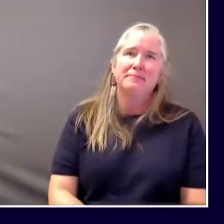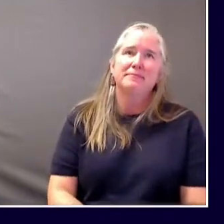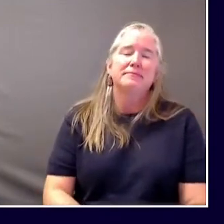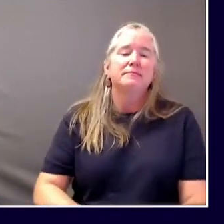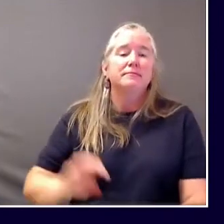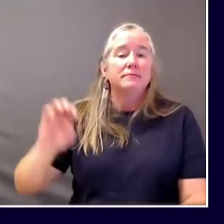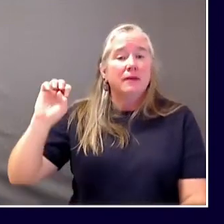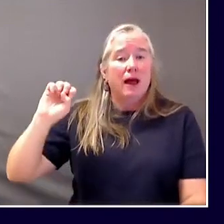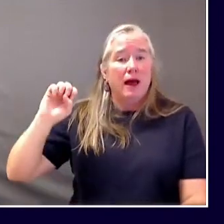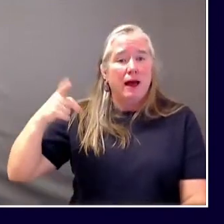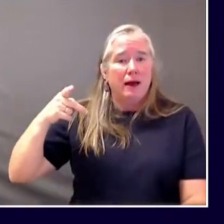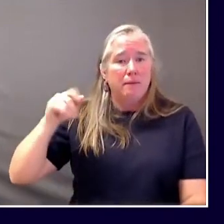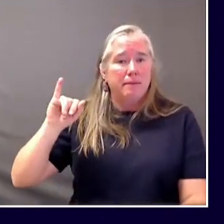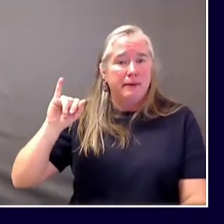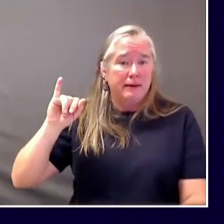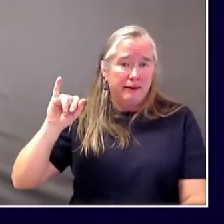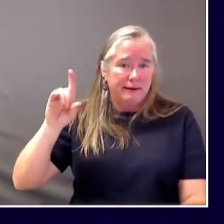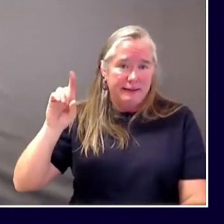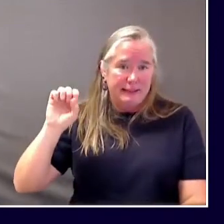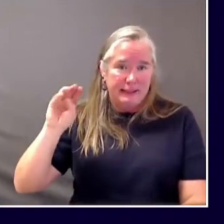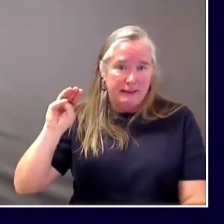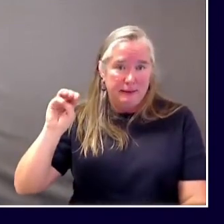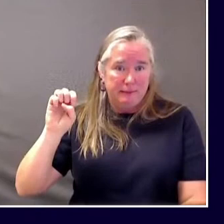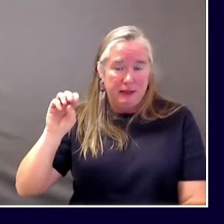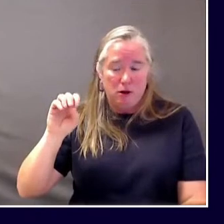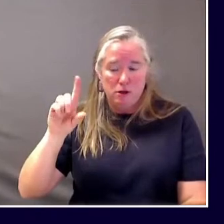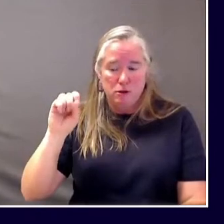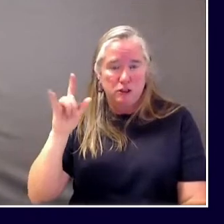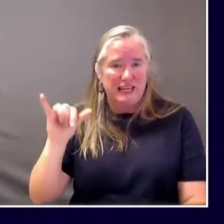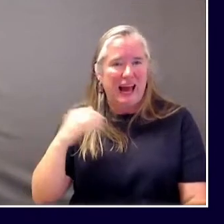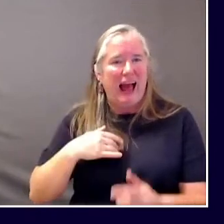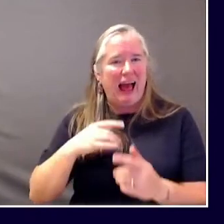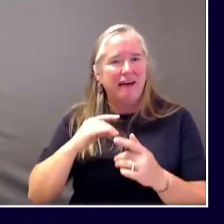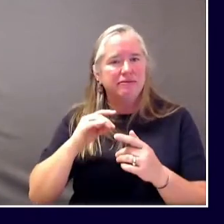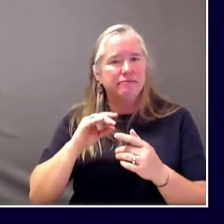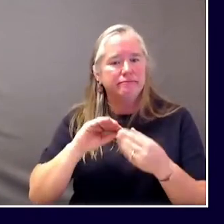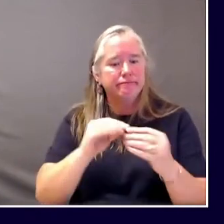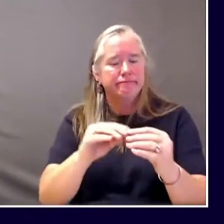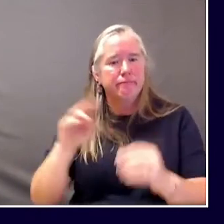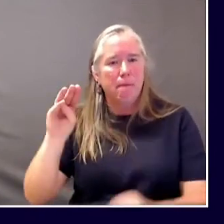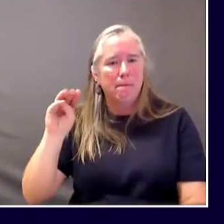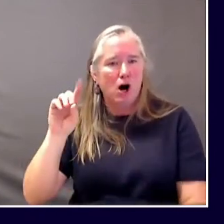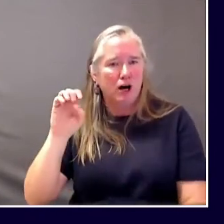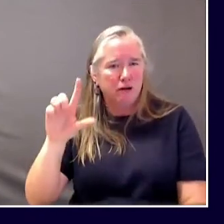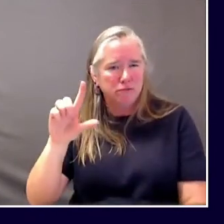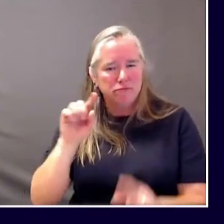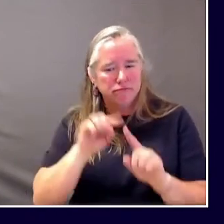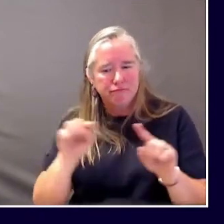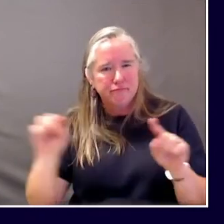sort of sort out whether the in